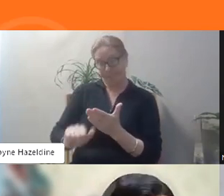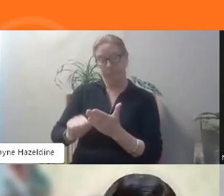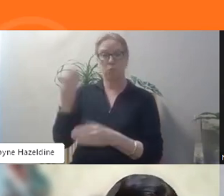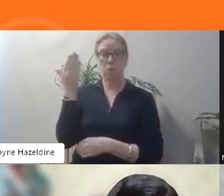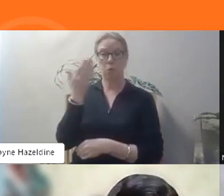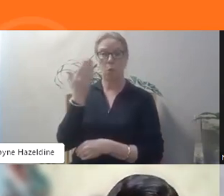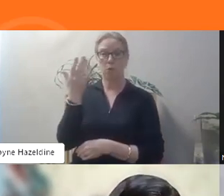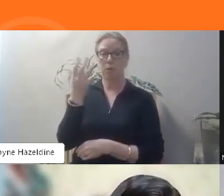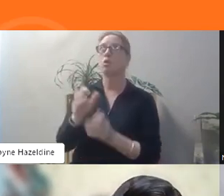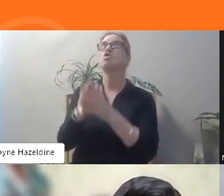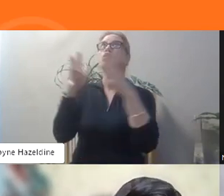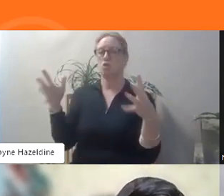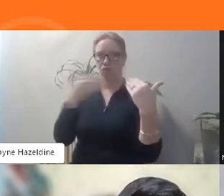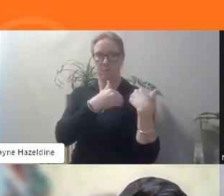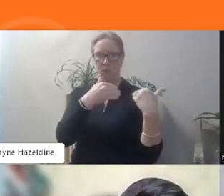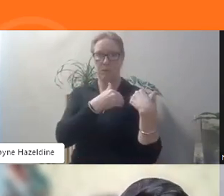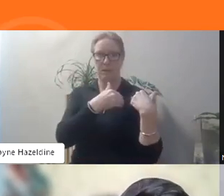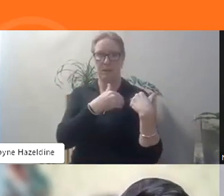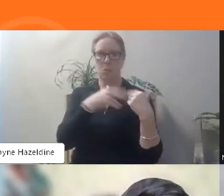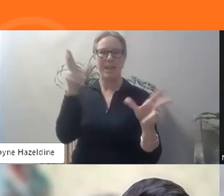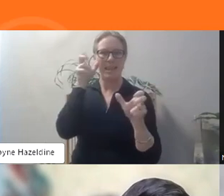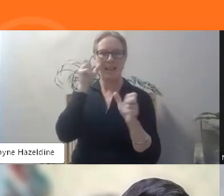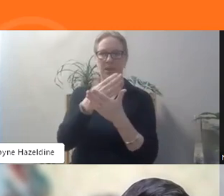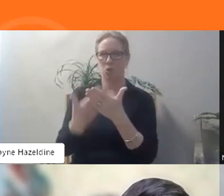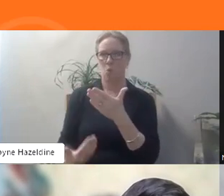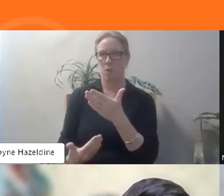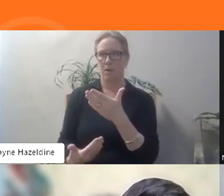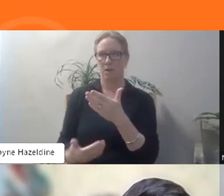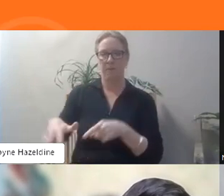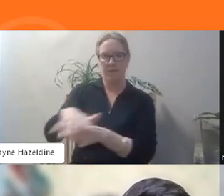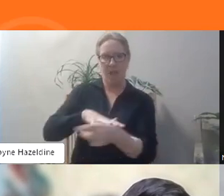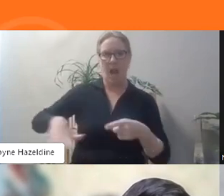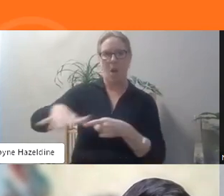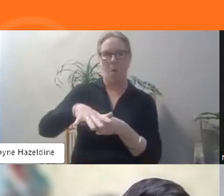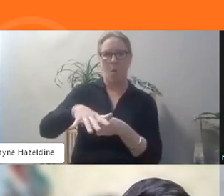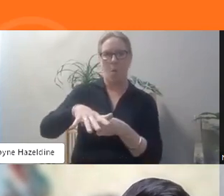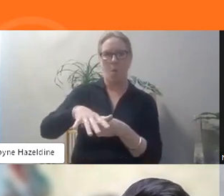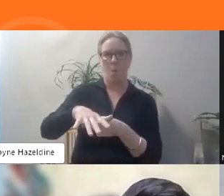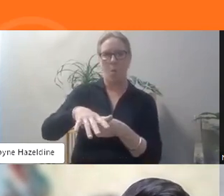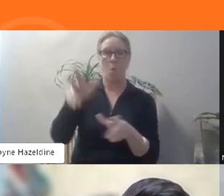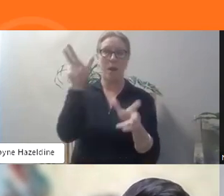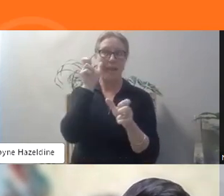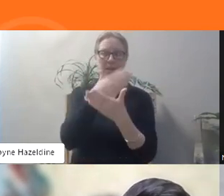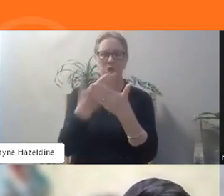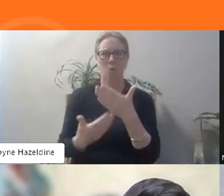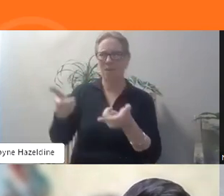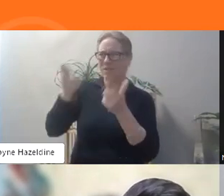have a huge responsibility. We hear our stories, we hear the stories of the whānau, and we also hear the stories of teachers where they